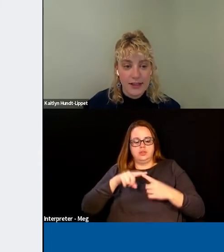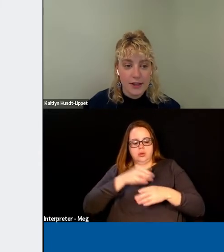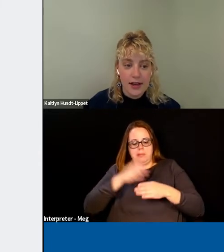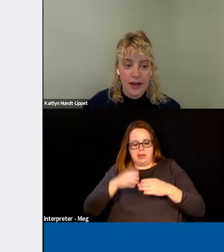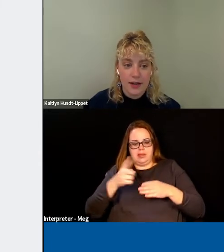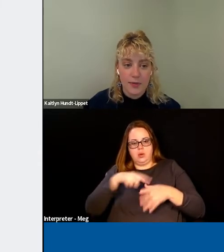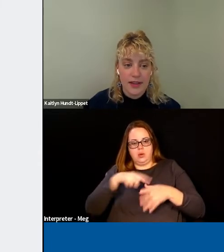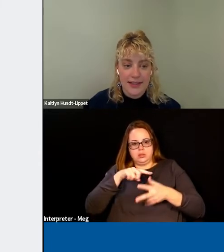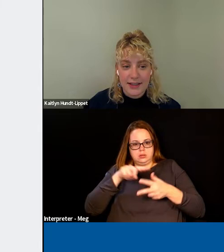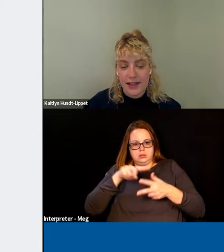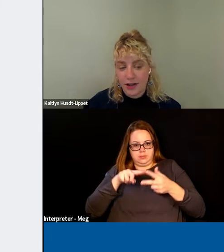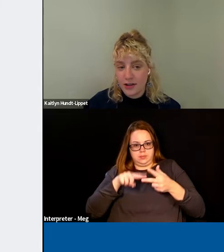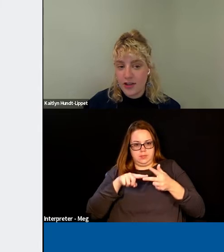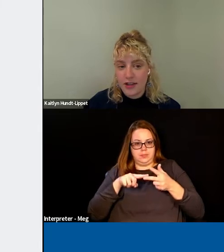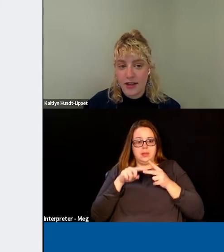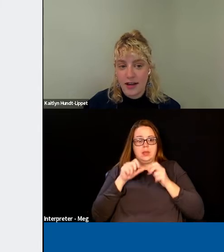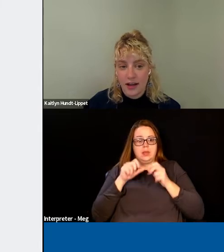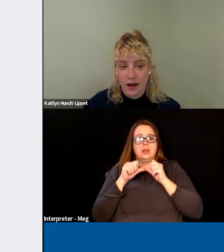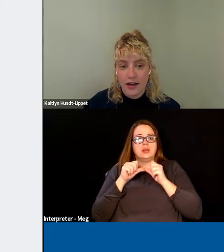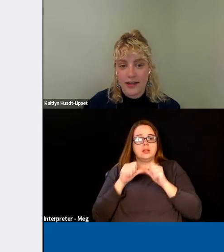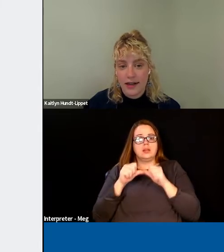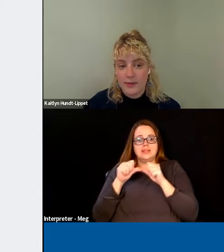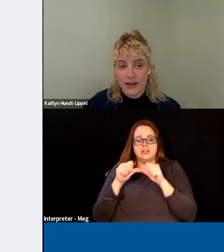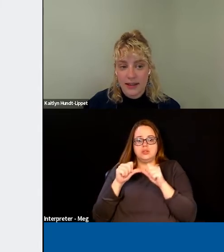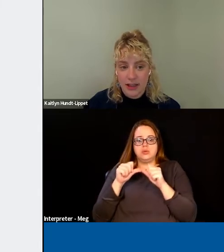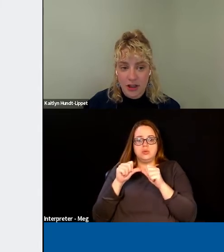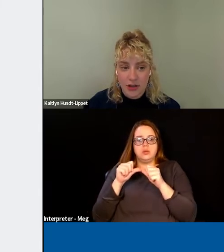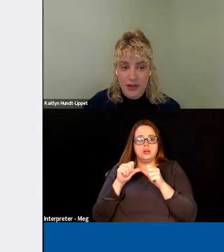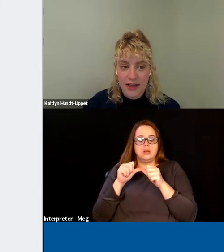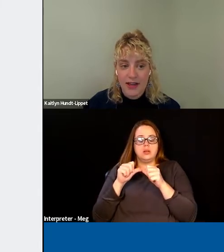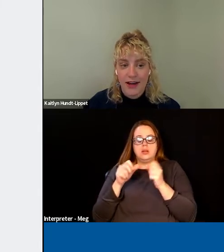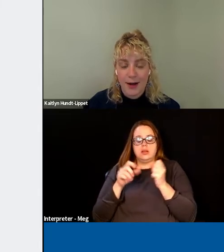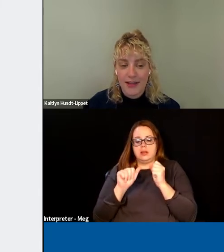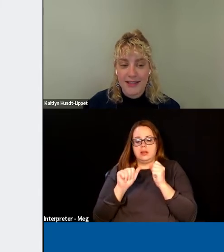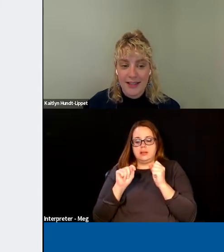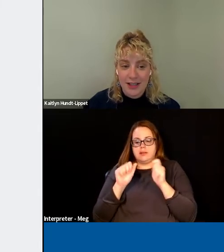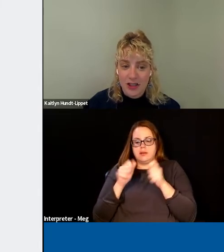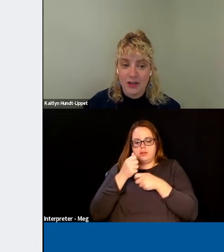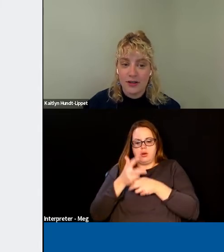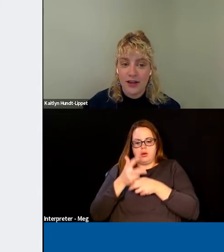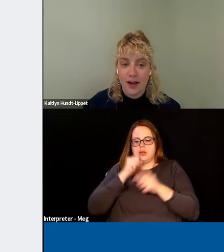Continued, assistive technology can cause unexpected issues. It's an additional,